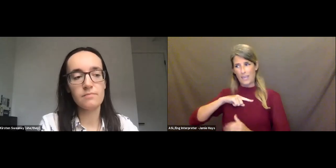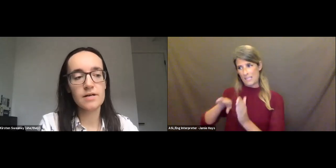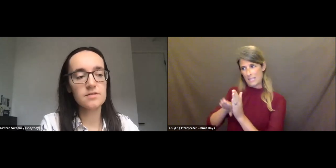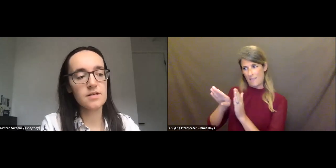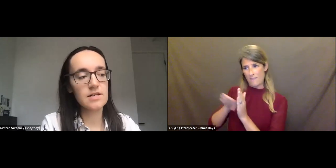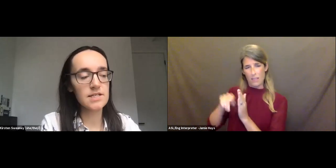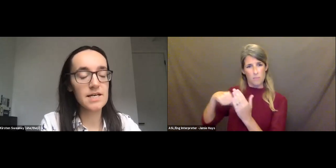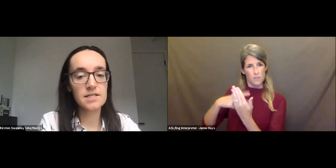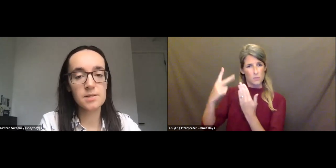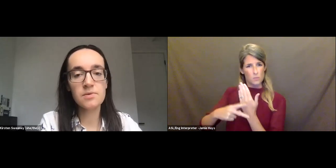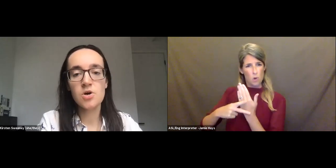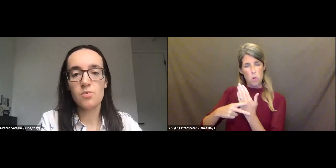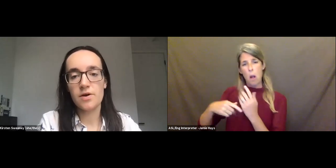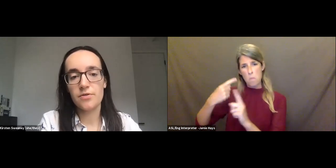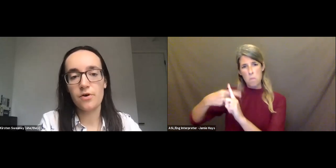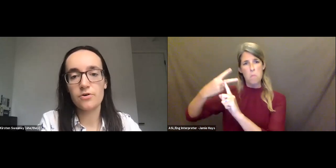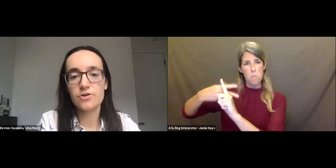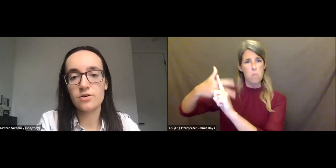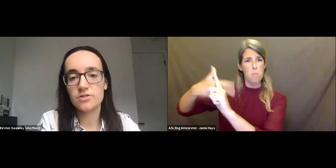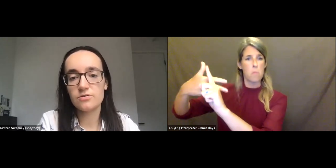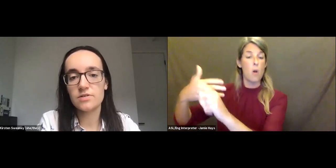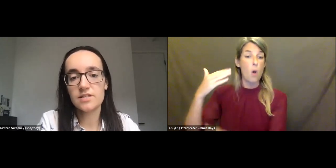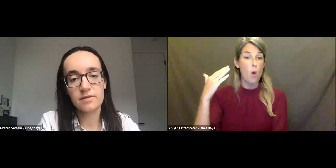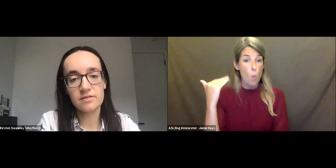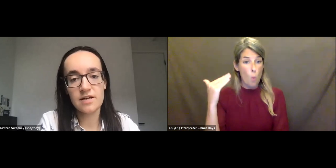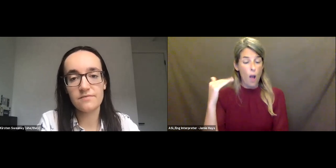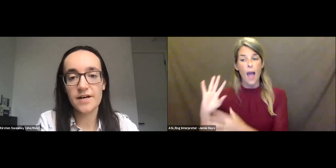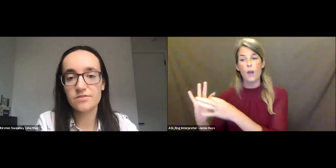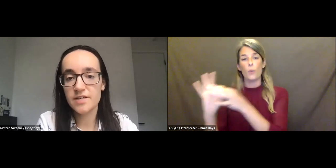months in tandem with A.R.T./New York's new Disability Advisory